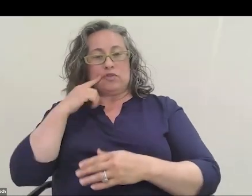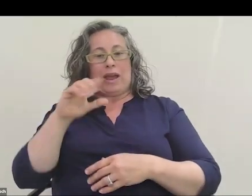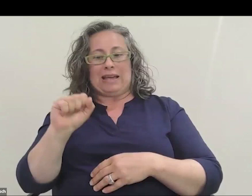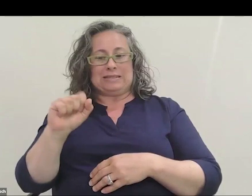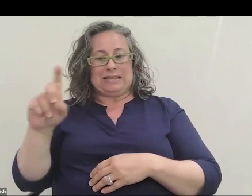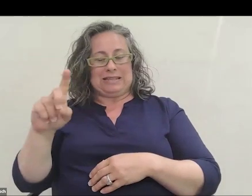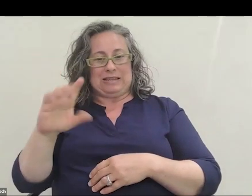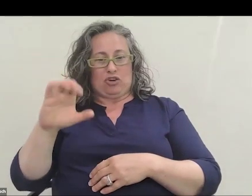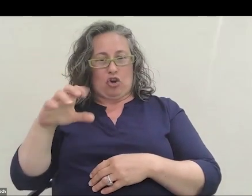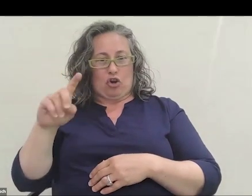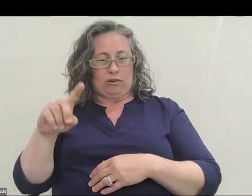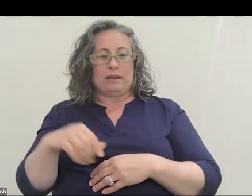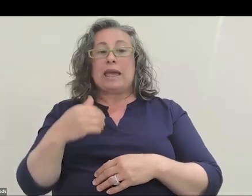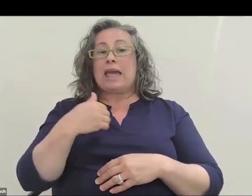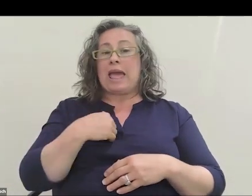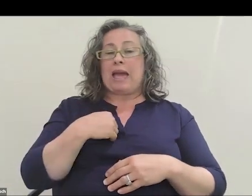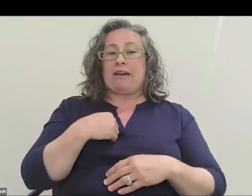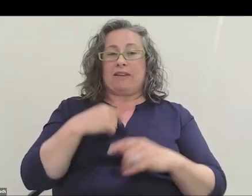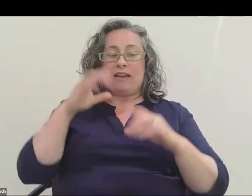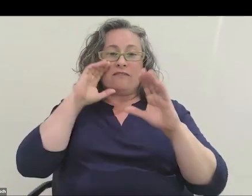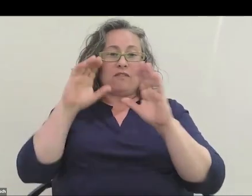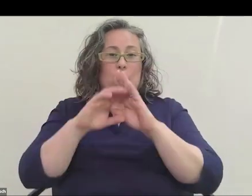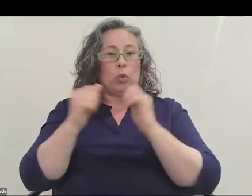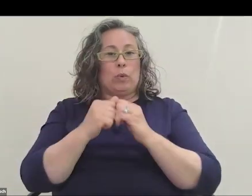I have a photo of four cubes with different infill amounts.